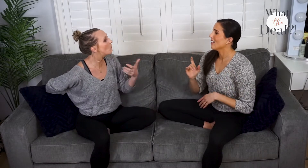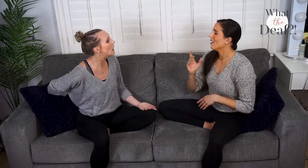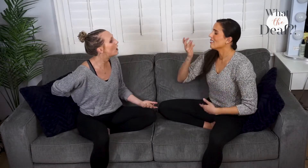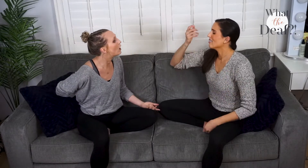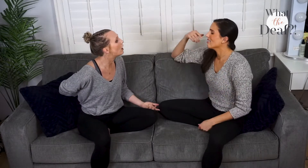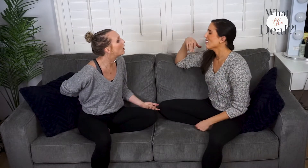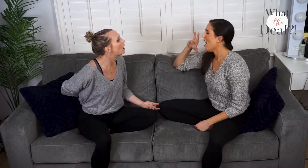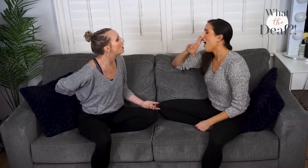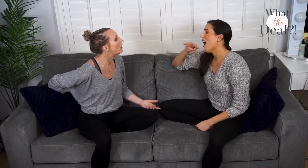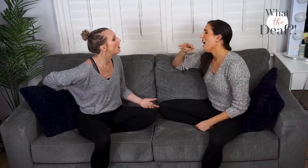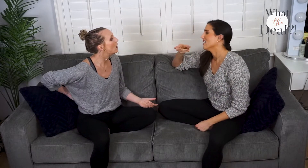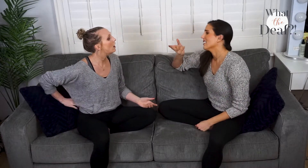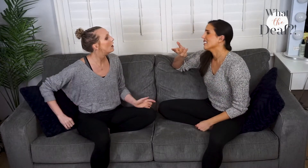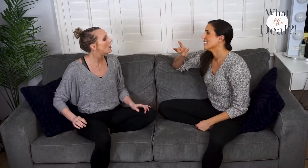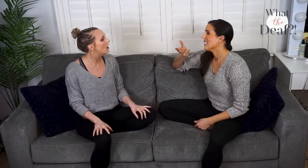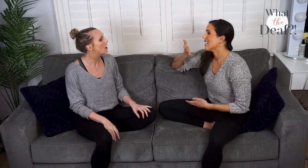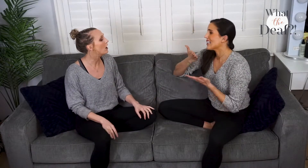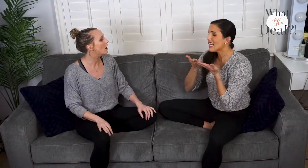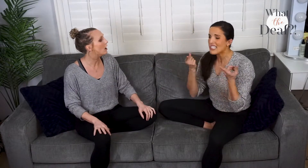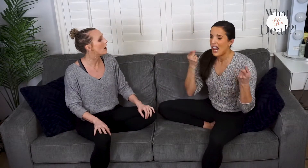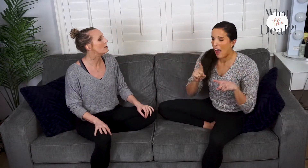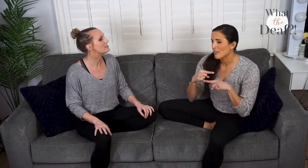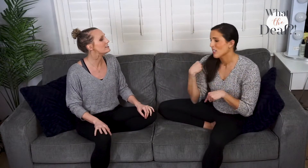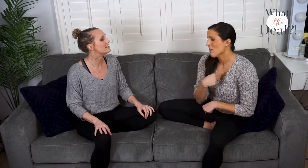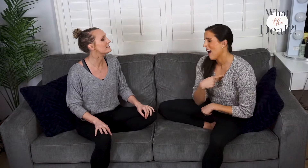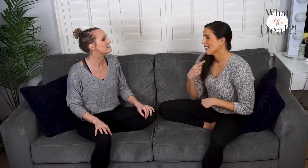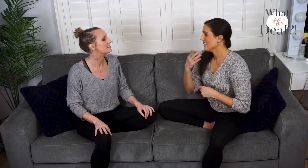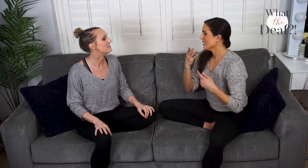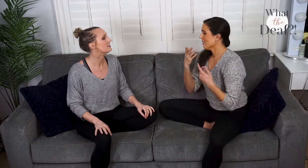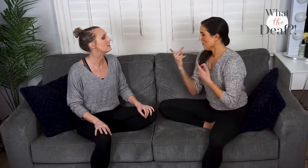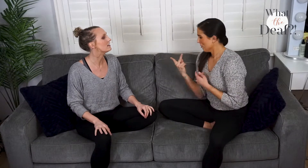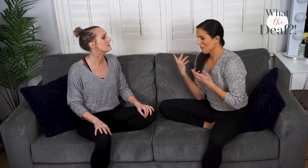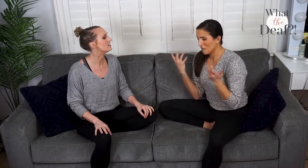It's so weird. Honestly, things happen to us.